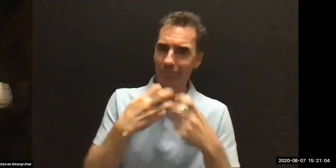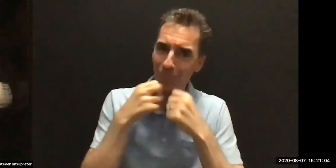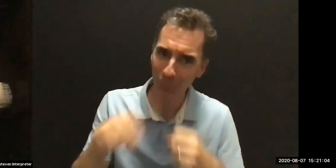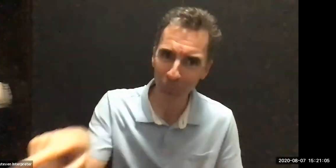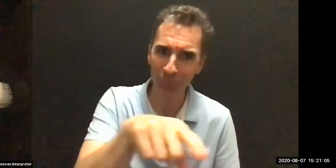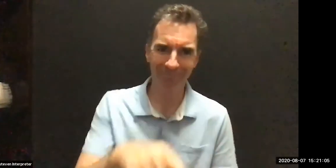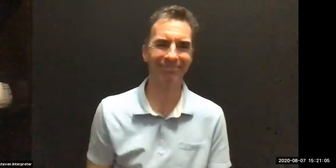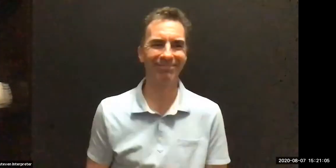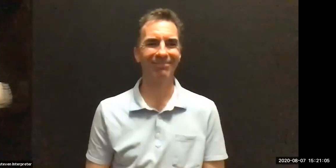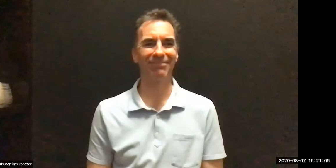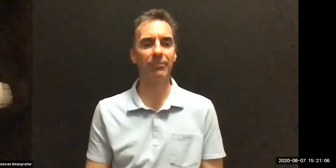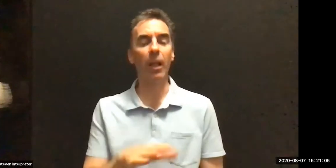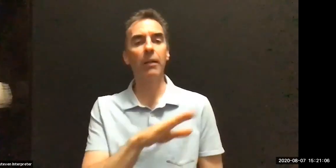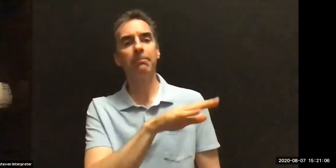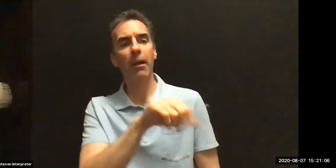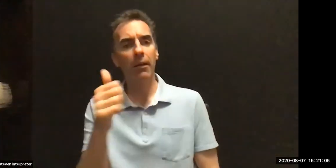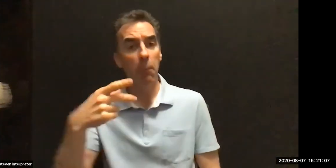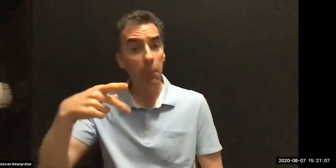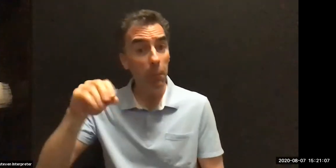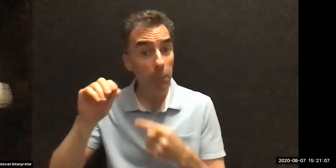Susi Nitzel: Thank you, Tim. We have a question from Polly. Polly, go ahead and unmute yourself.